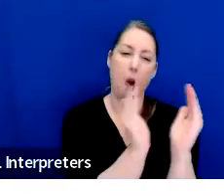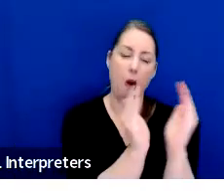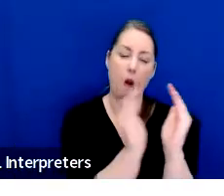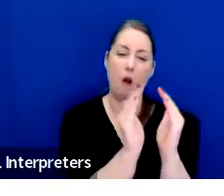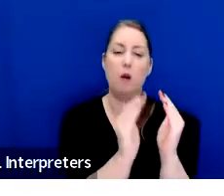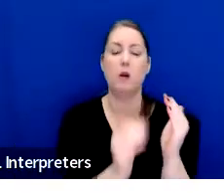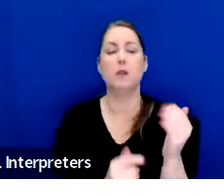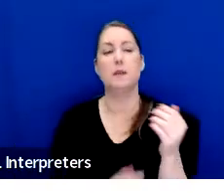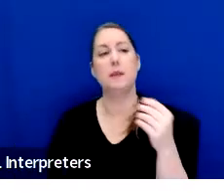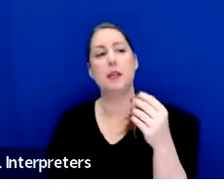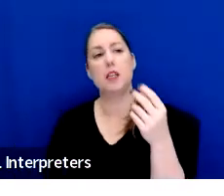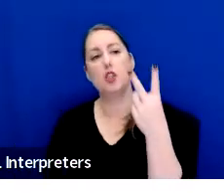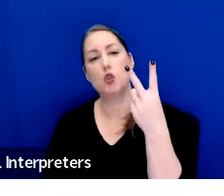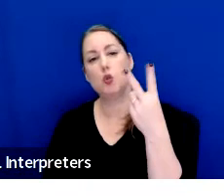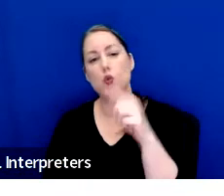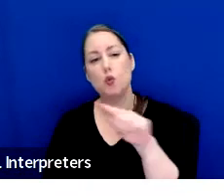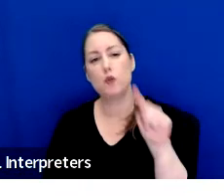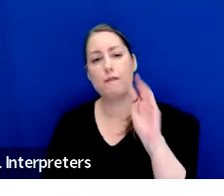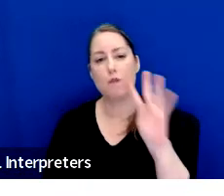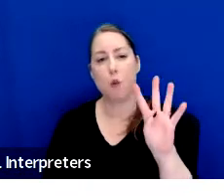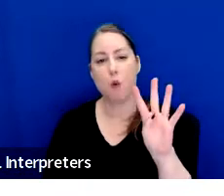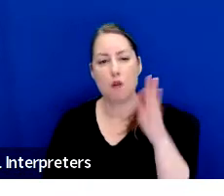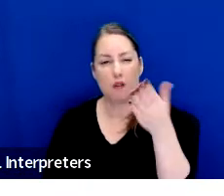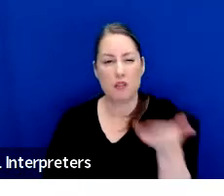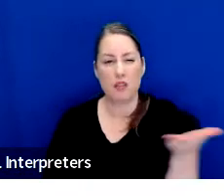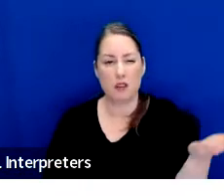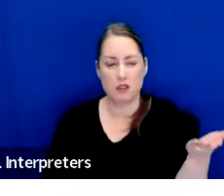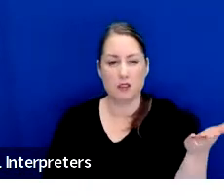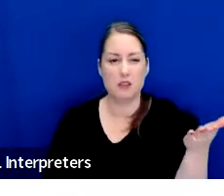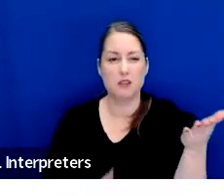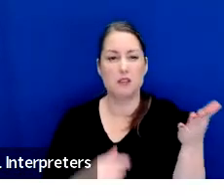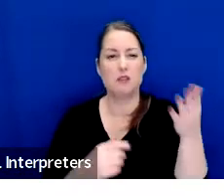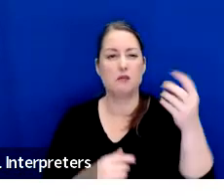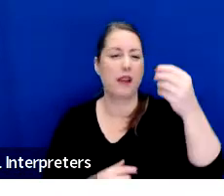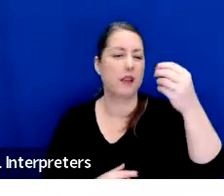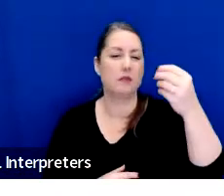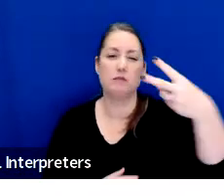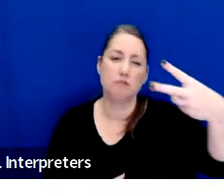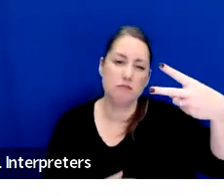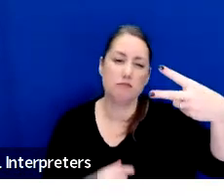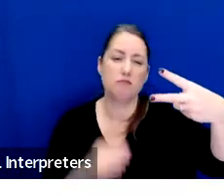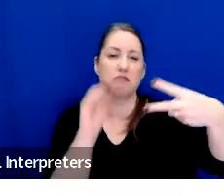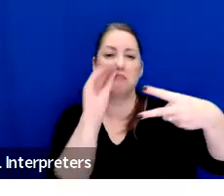items or assessments of each module. And then everything in the module is an assessment.